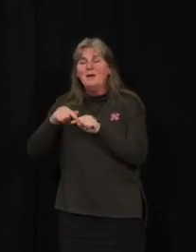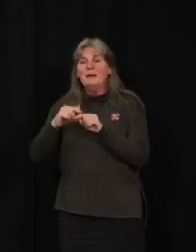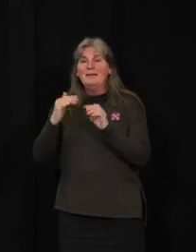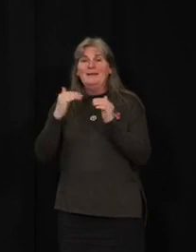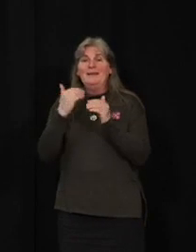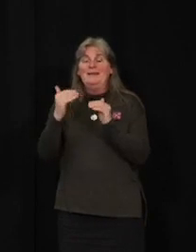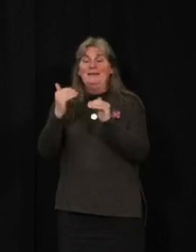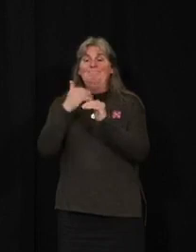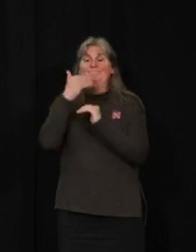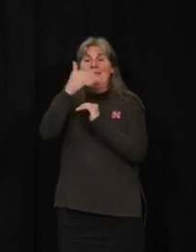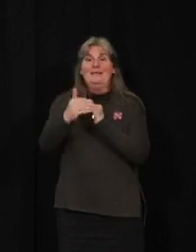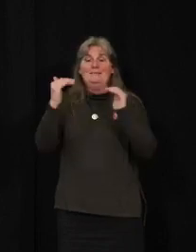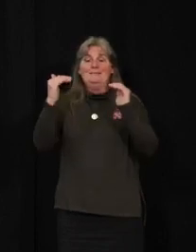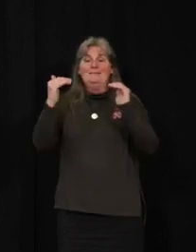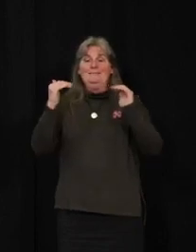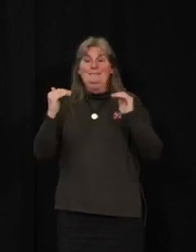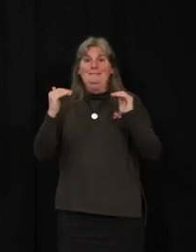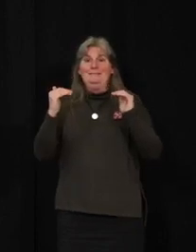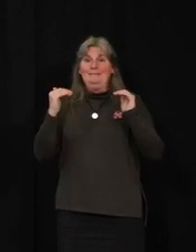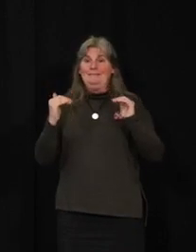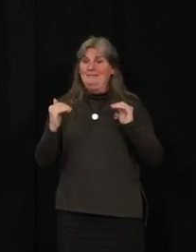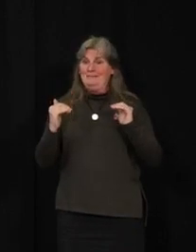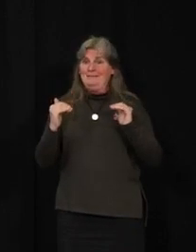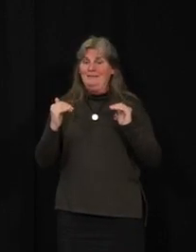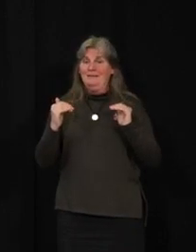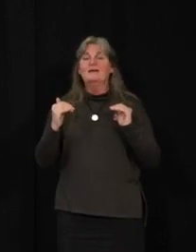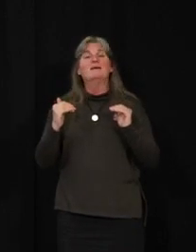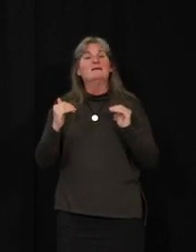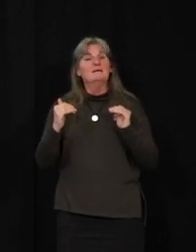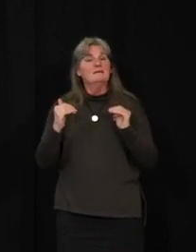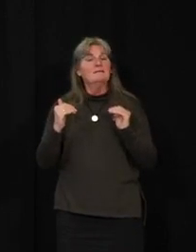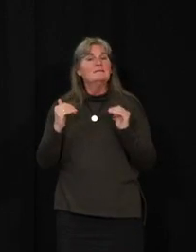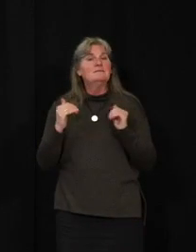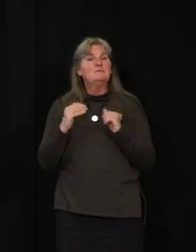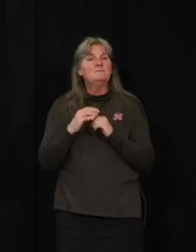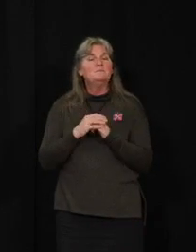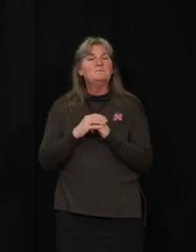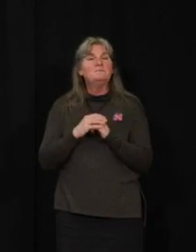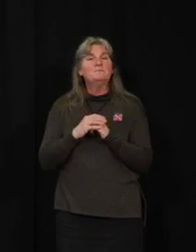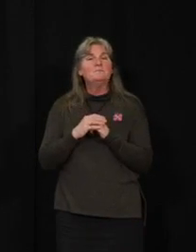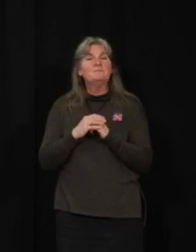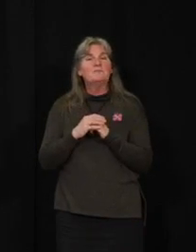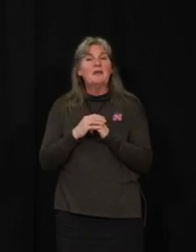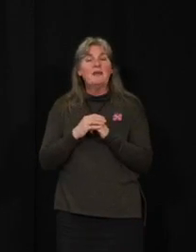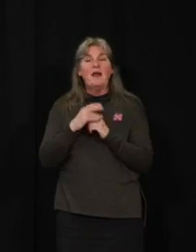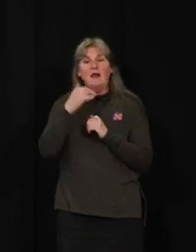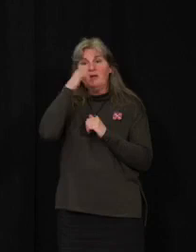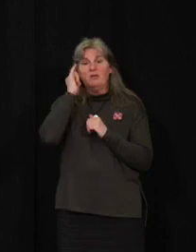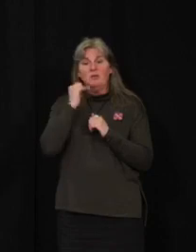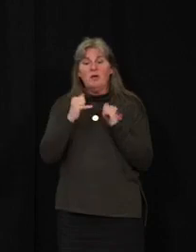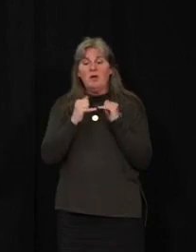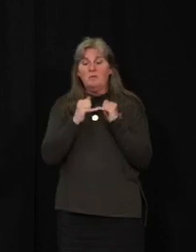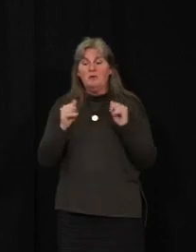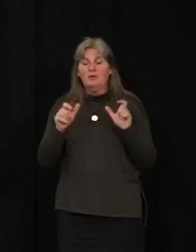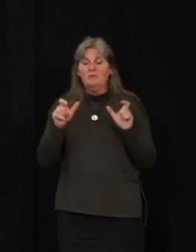the recommendation that the border controls really are the reason that we don't have a cure and that we are in the current